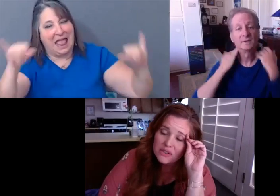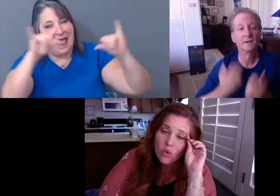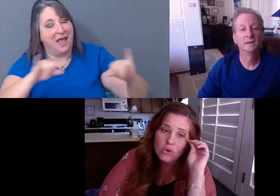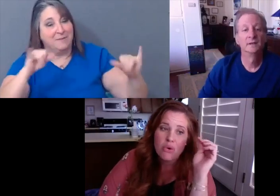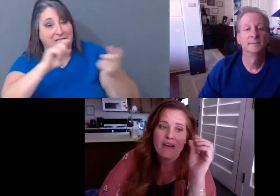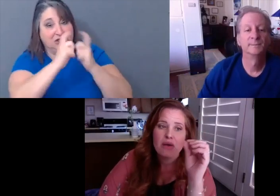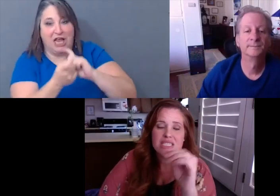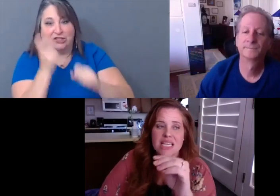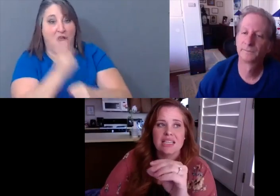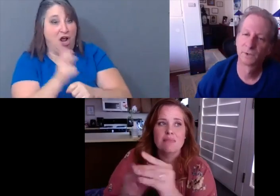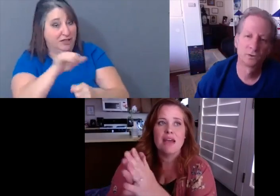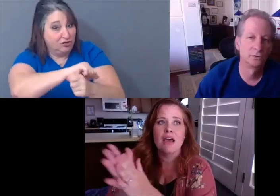This whole coronavirus thing has been